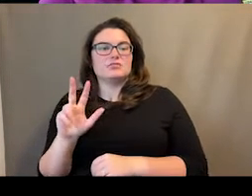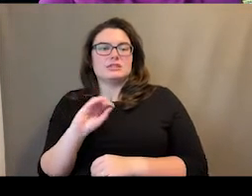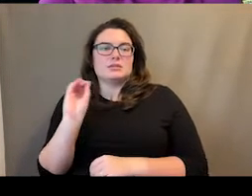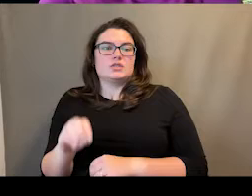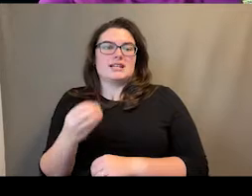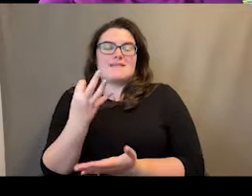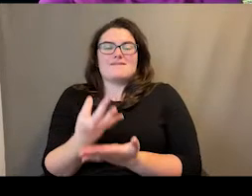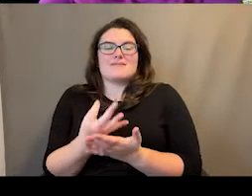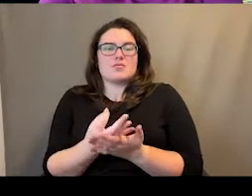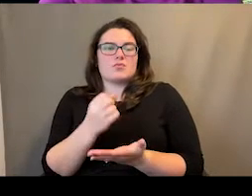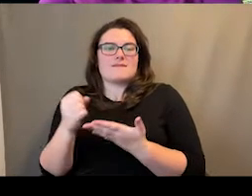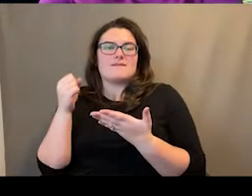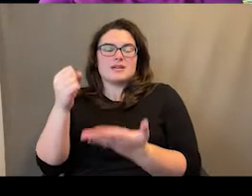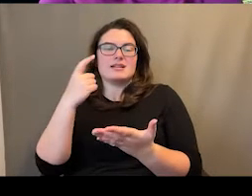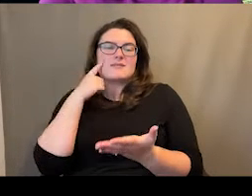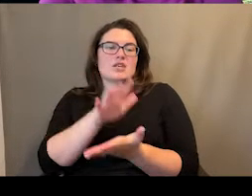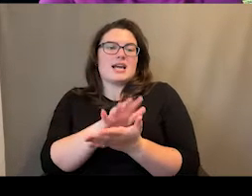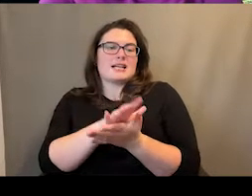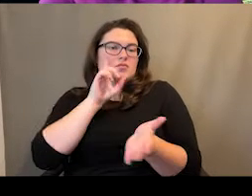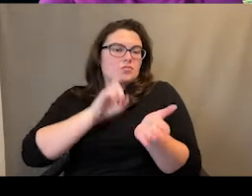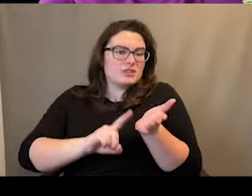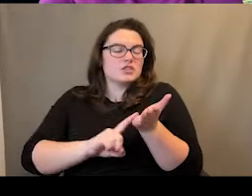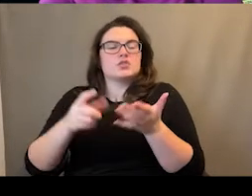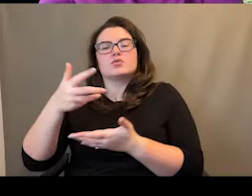academic research and social behavioral sciences